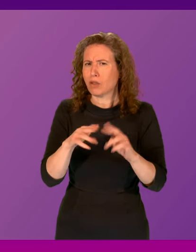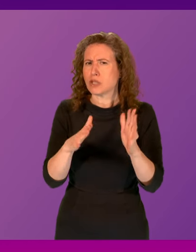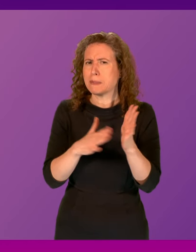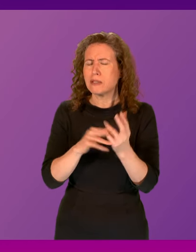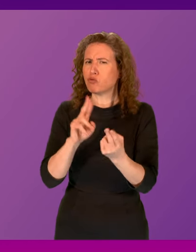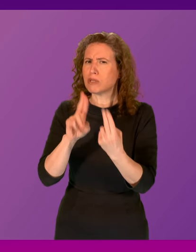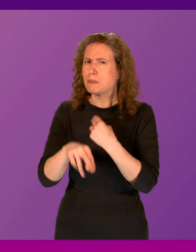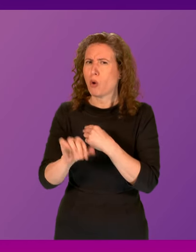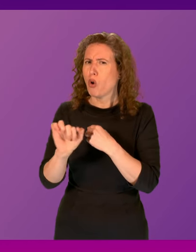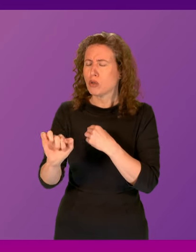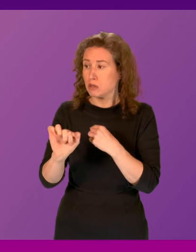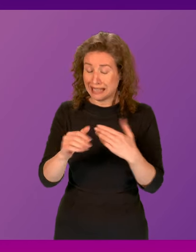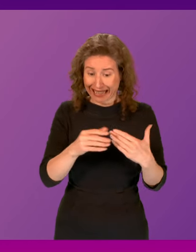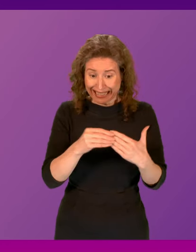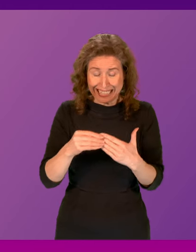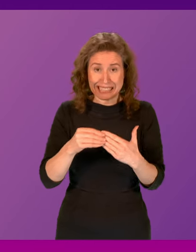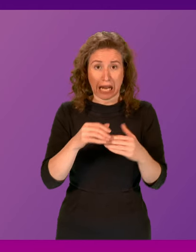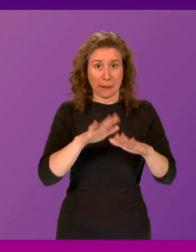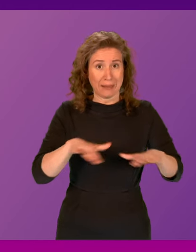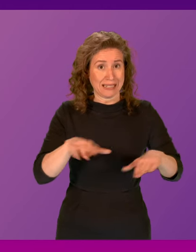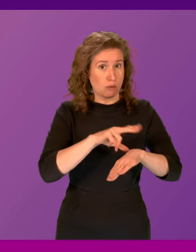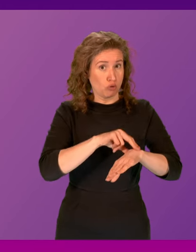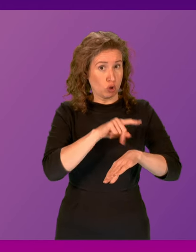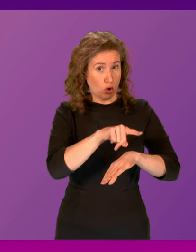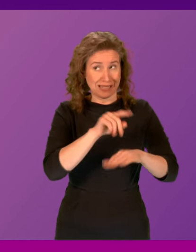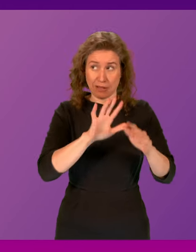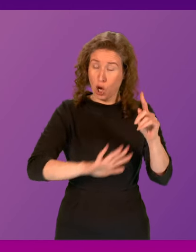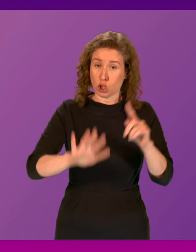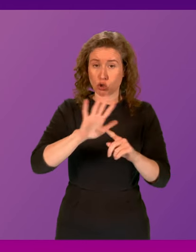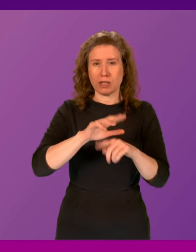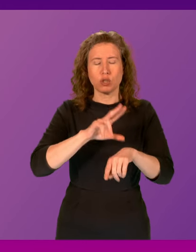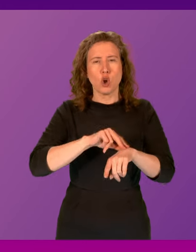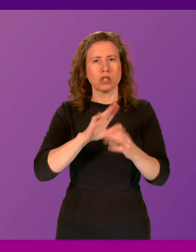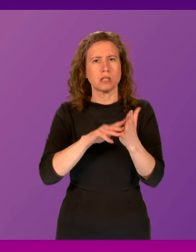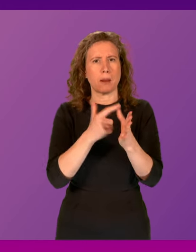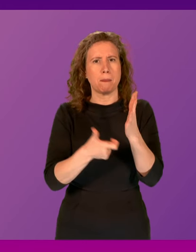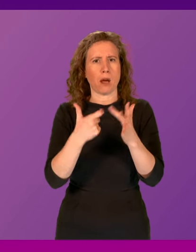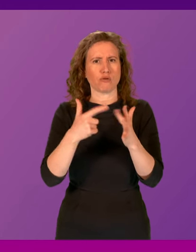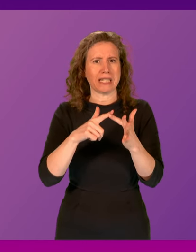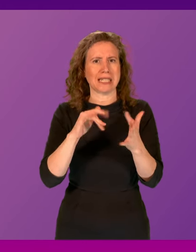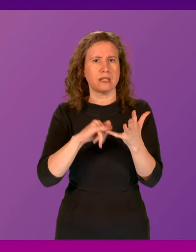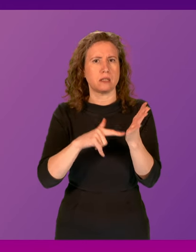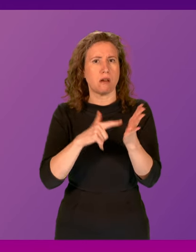of one of the leading paediatric consultants in the country, Dr Mairi Stark, who said that